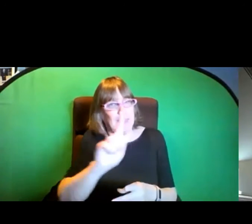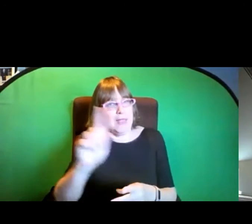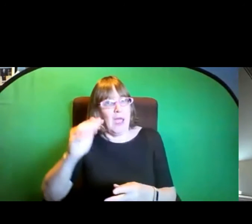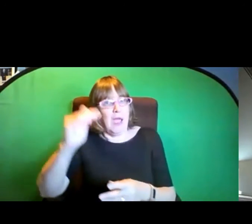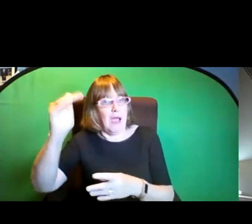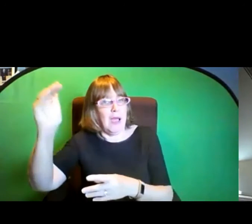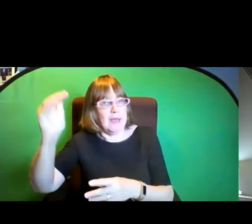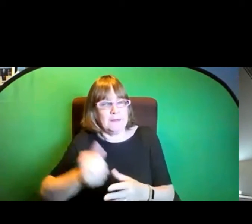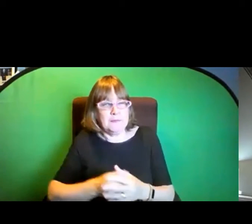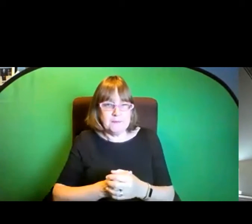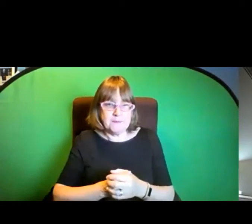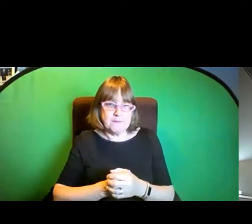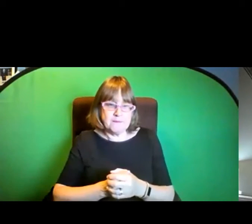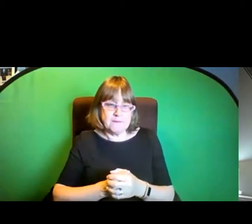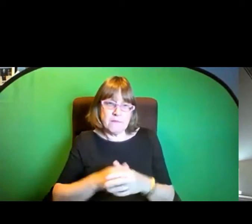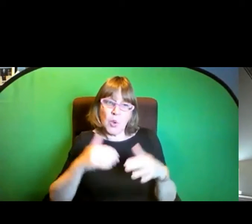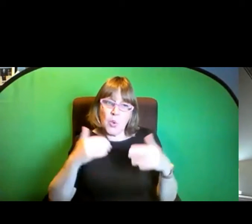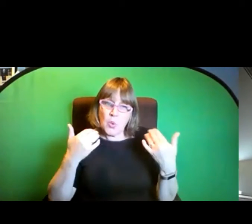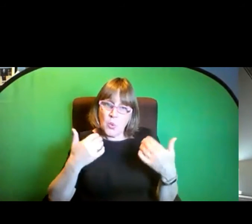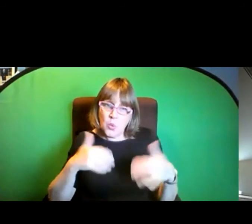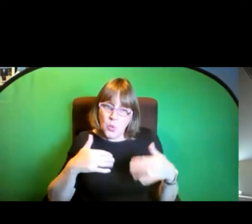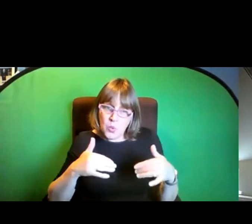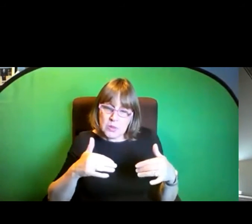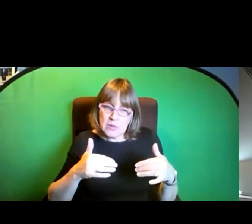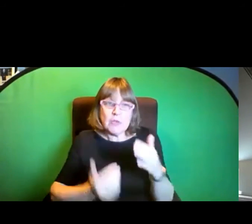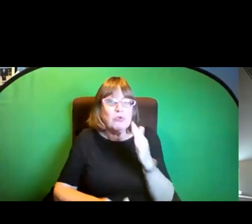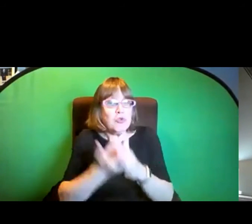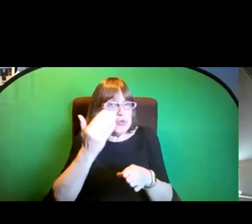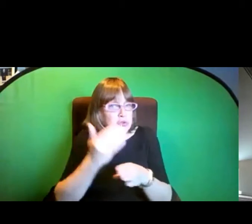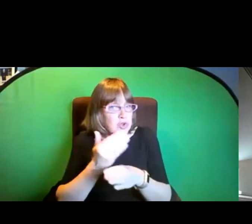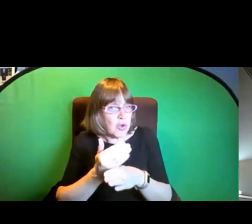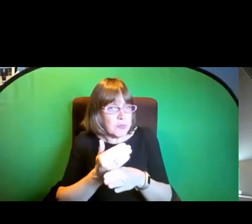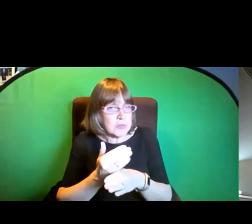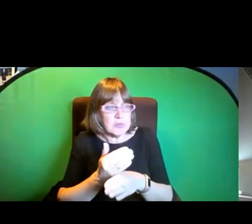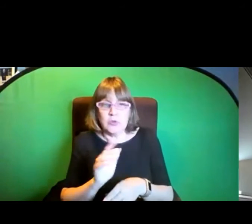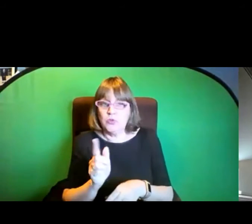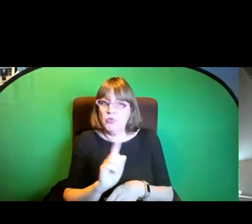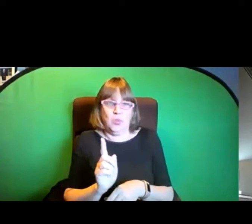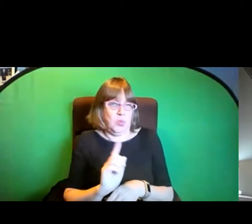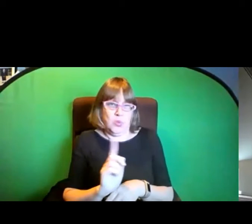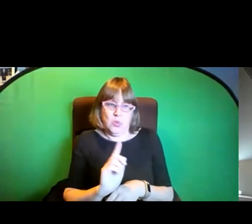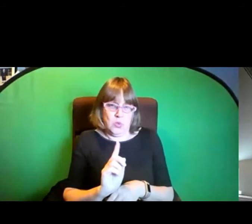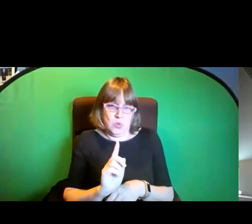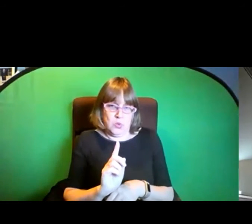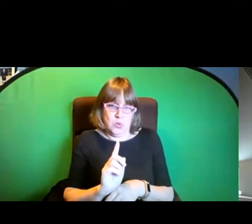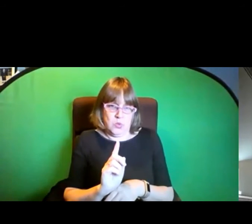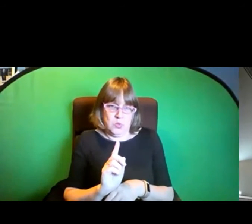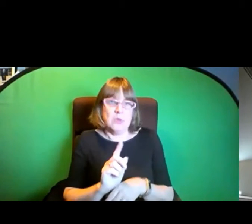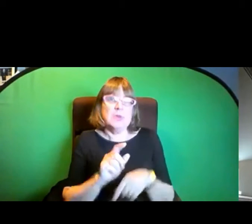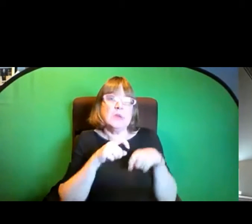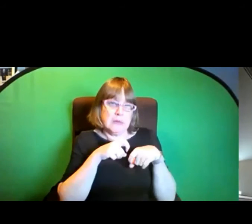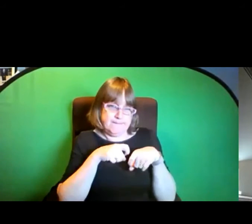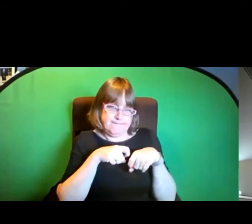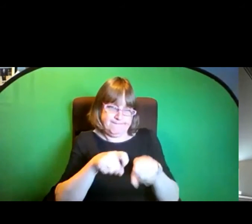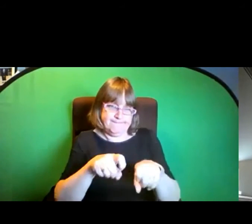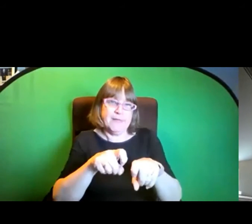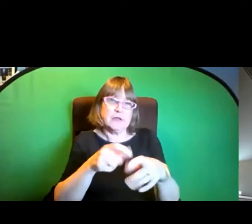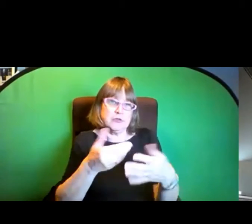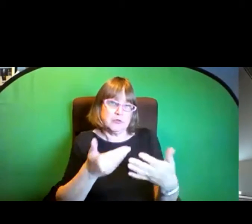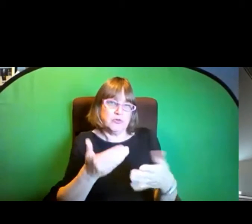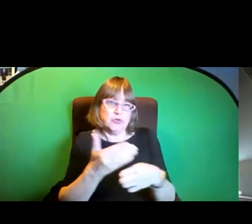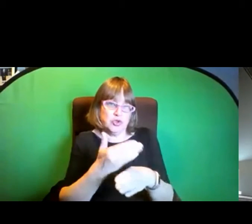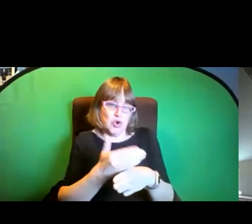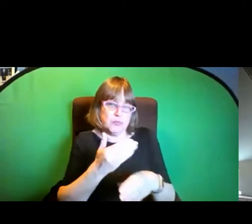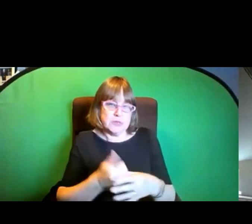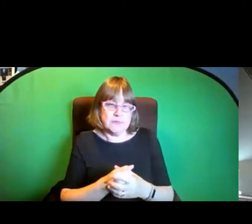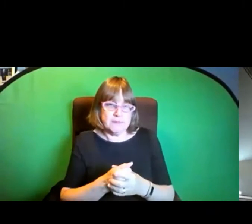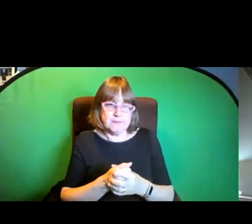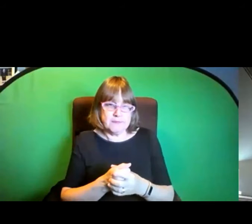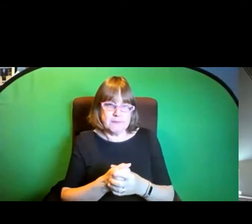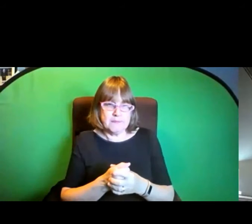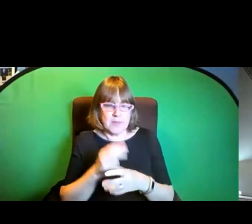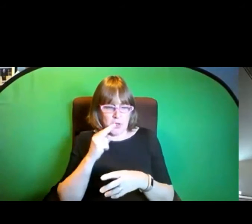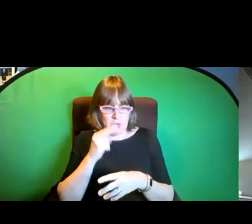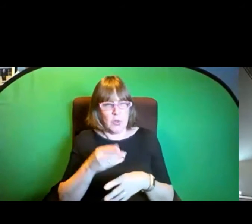And this isn't only about new jobs it's also about existing jobs and how existing workplaces are